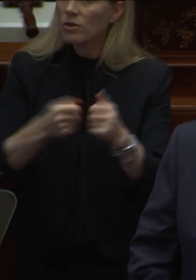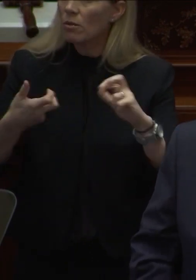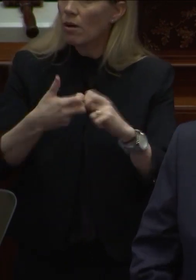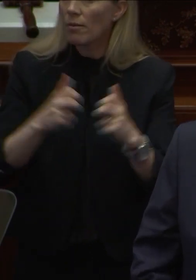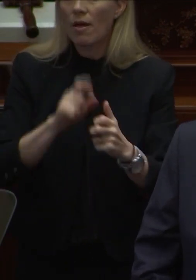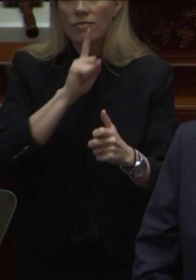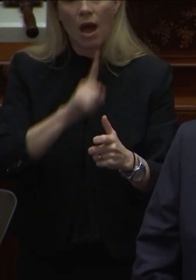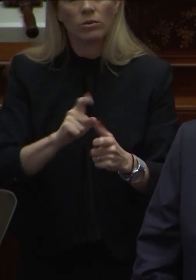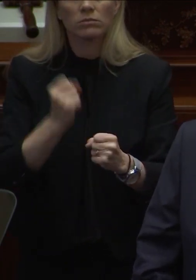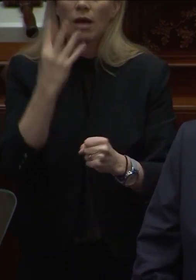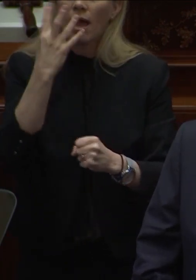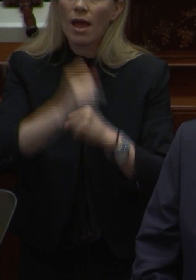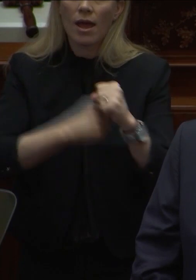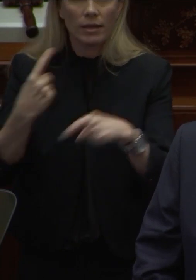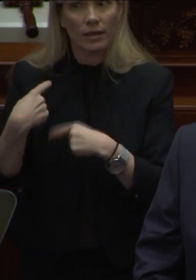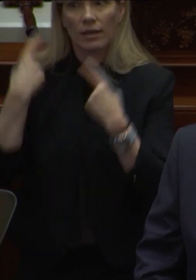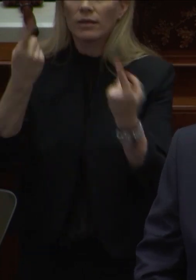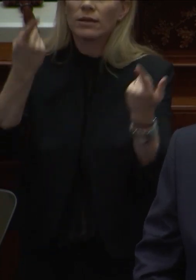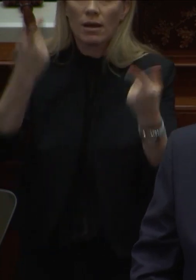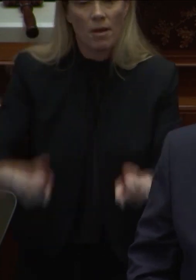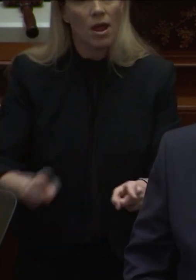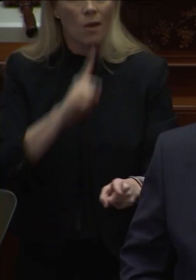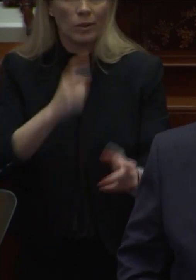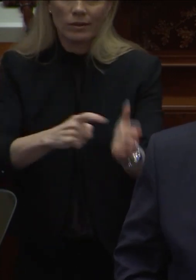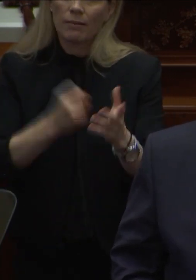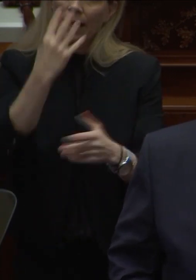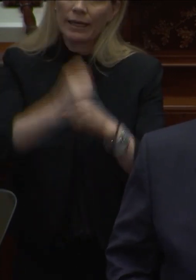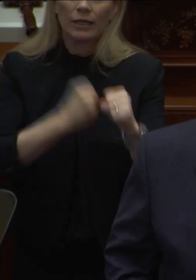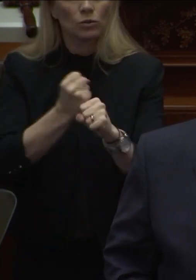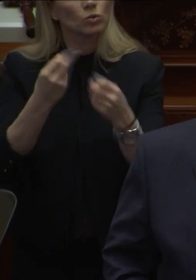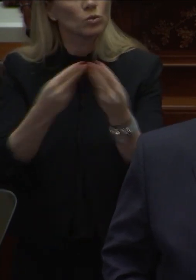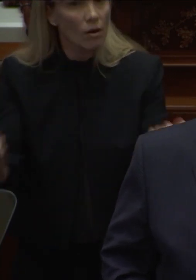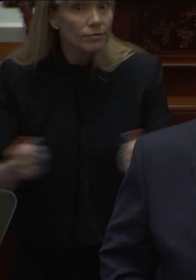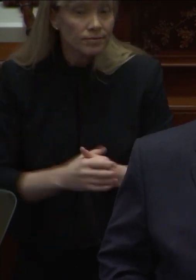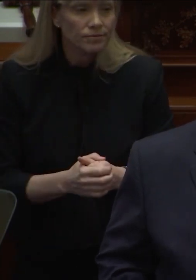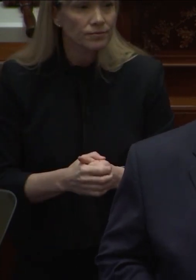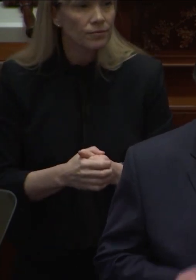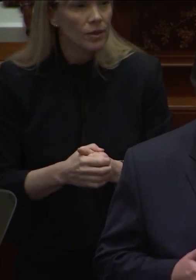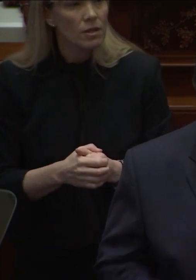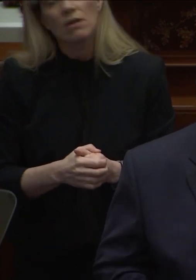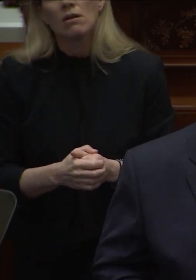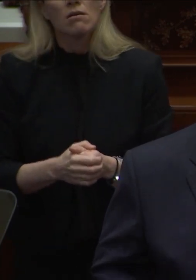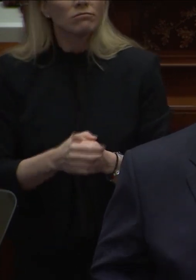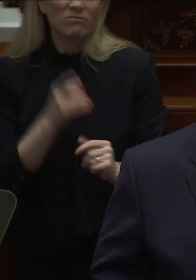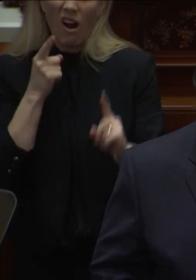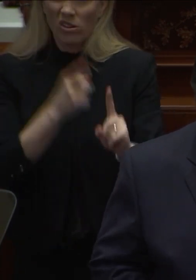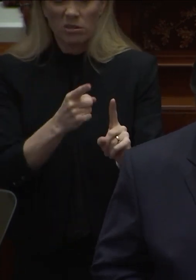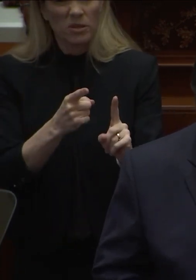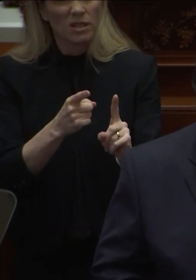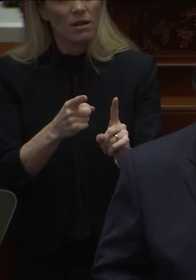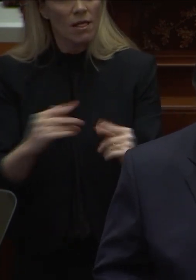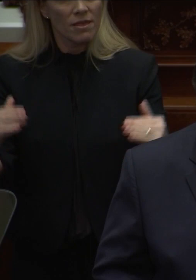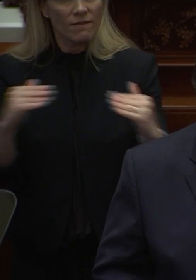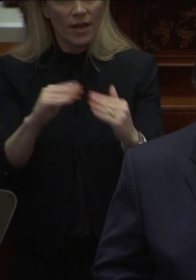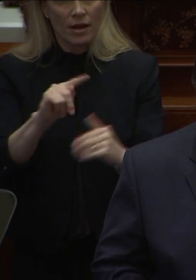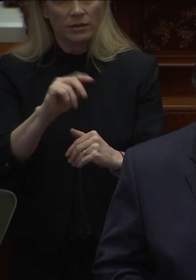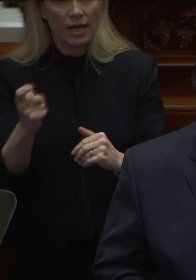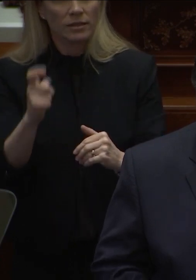APPROACH TO DEALING WITH A PROBLEM THAT WAS DECADES IN THE MAKING AND THAT WILL TAKE YEARS TO SOLVE.